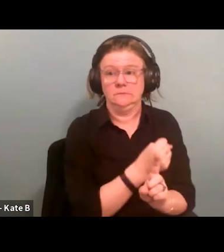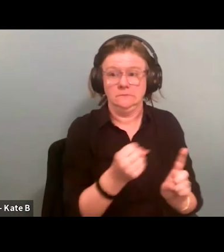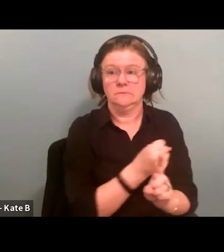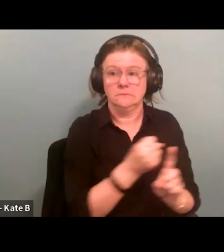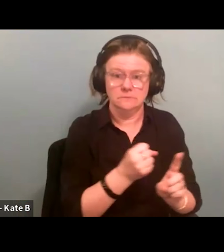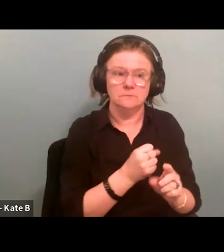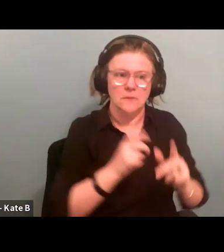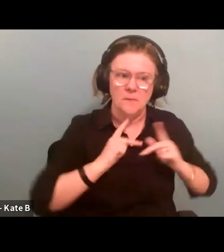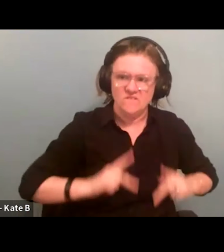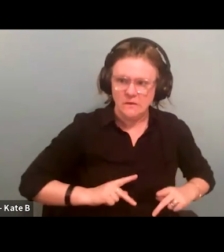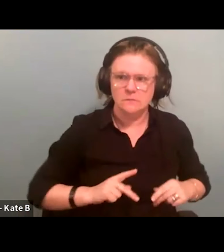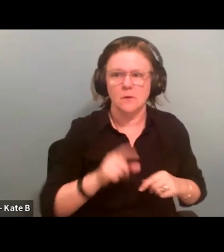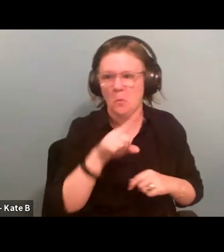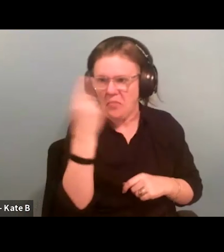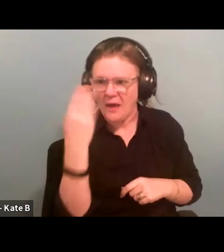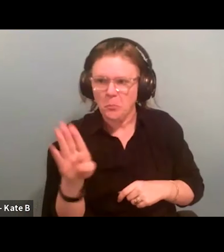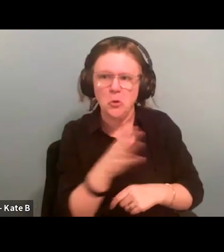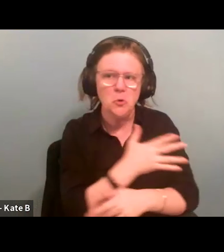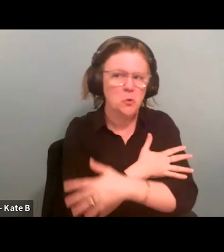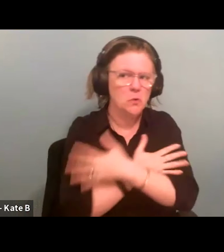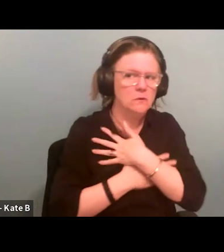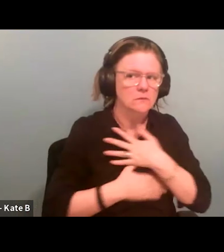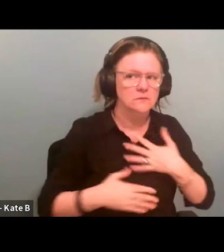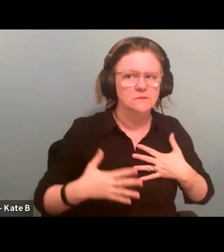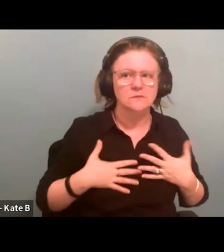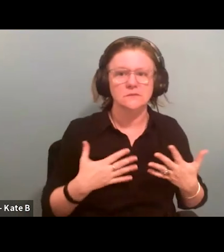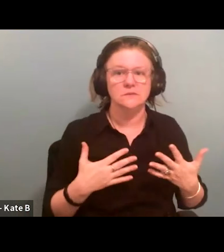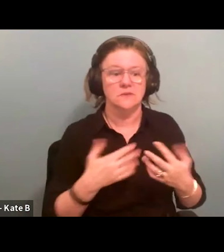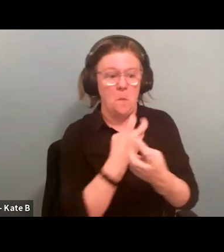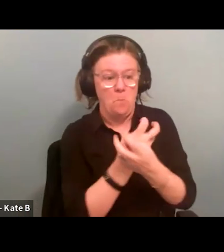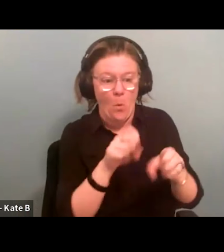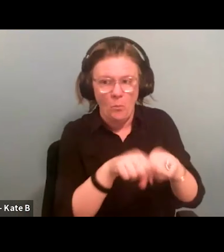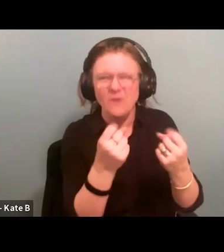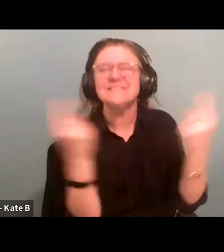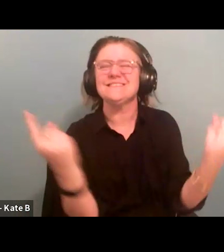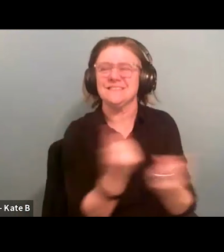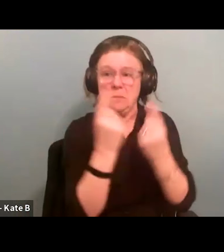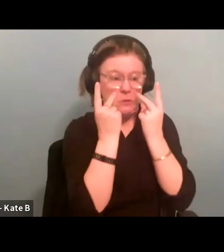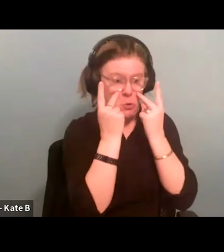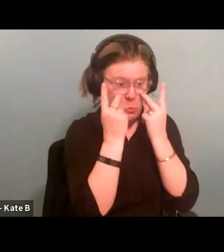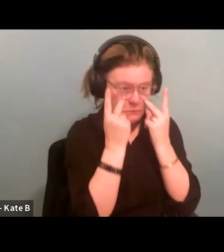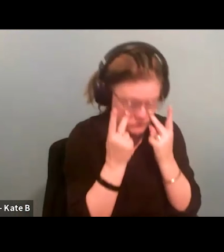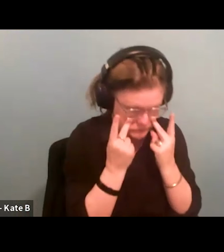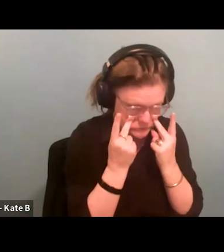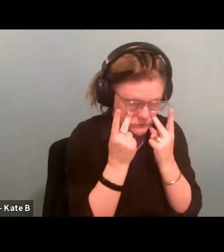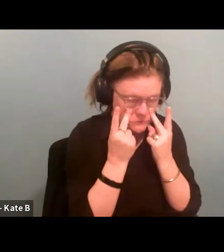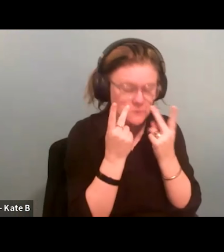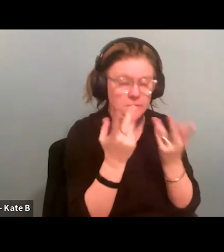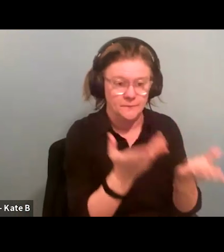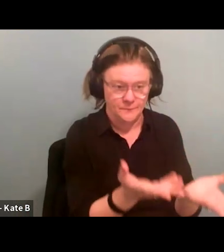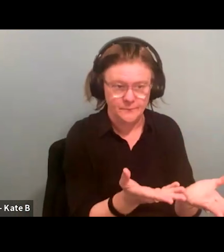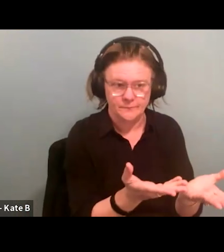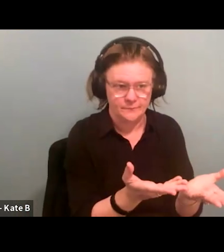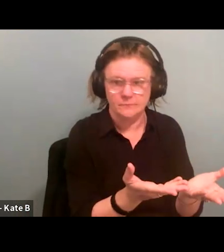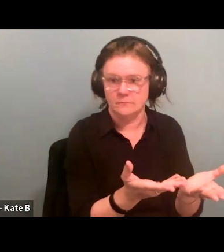There's bruises. There's things you can visibly-- you may see it or witness it. And it's not OK.